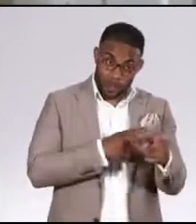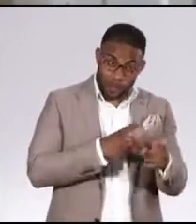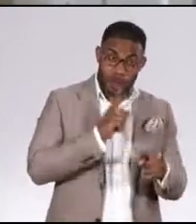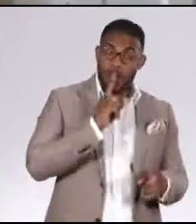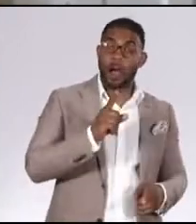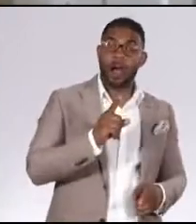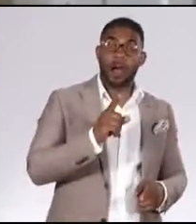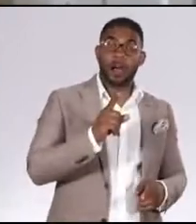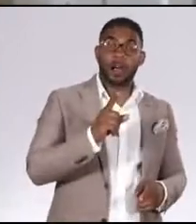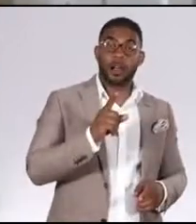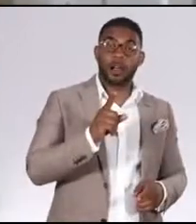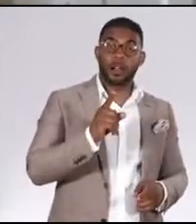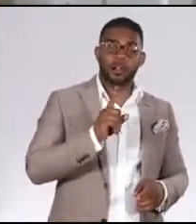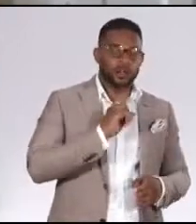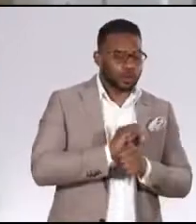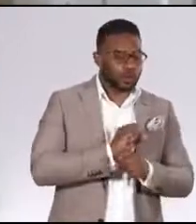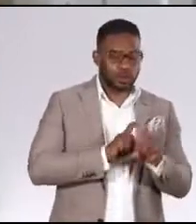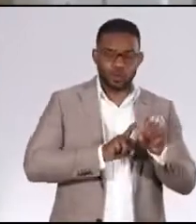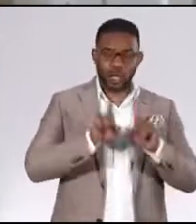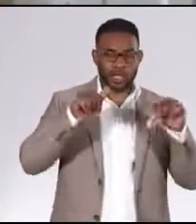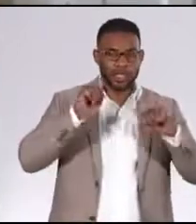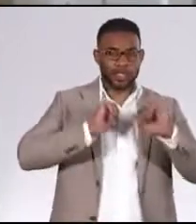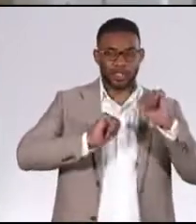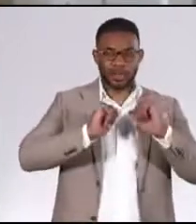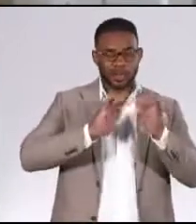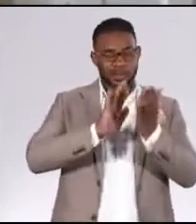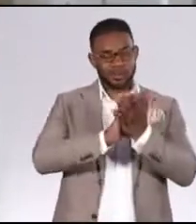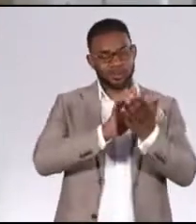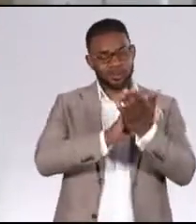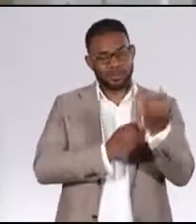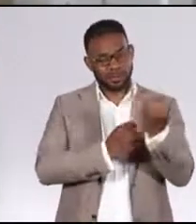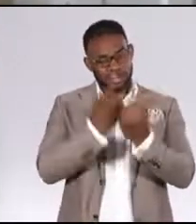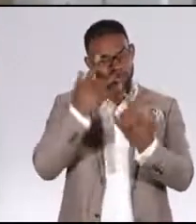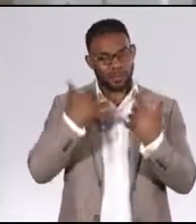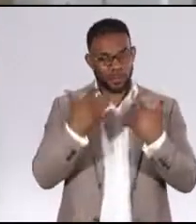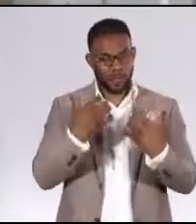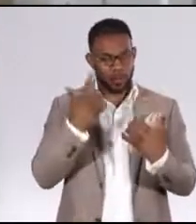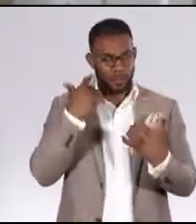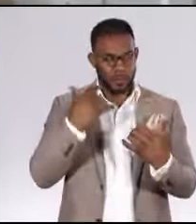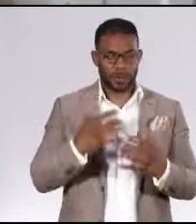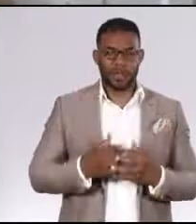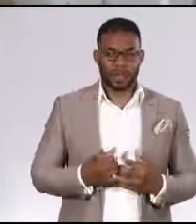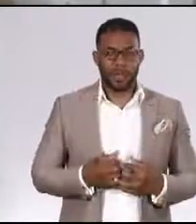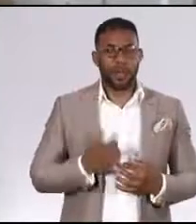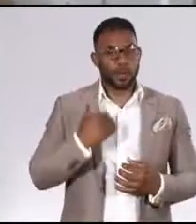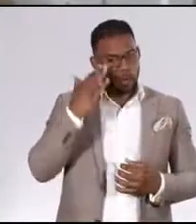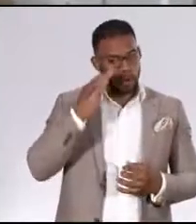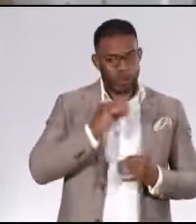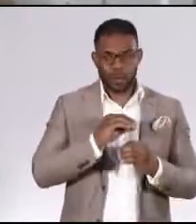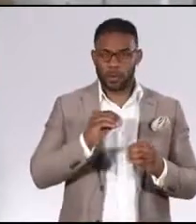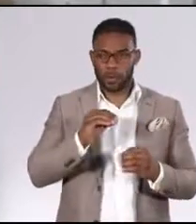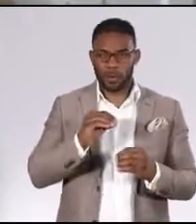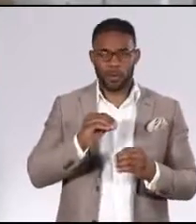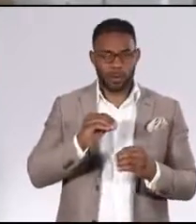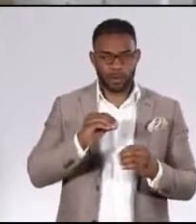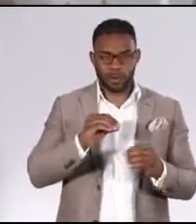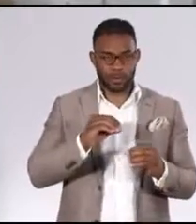uh The true stars of the show and we commend you for your bravery and for your courage. We know it's no mean feat um to share